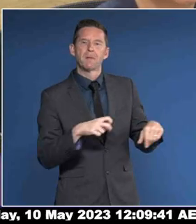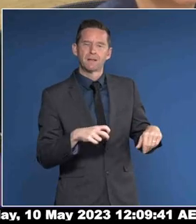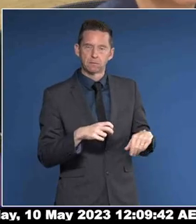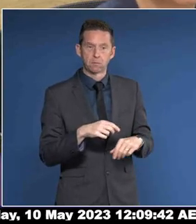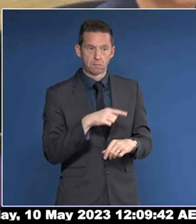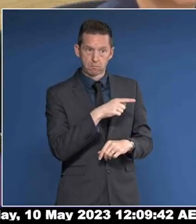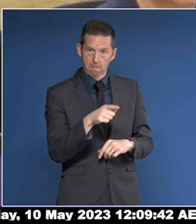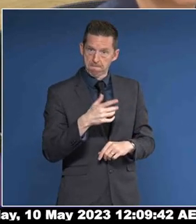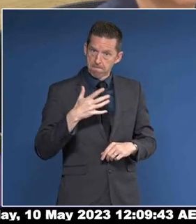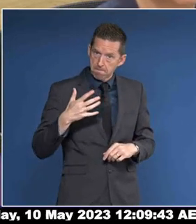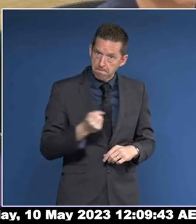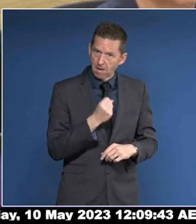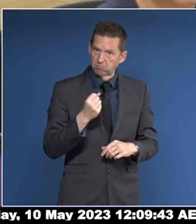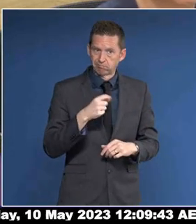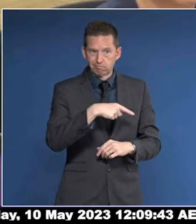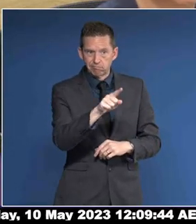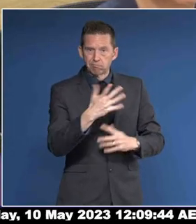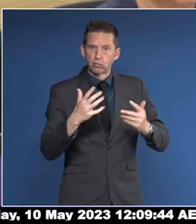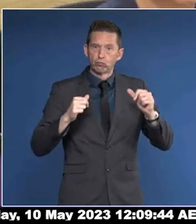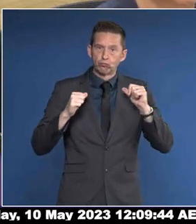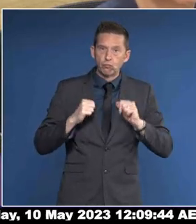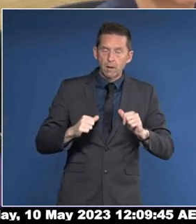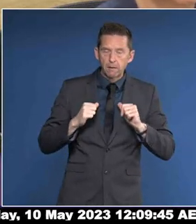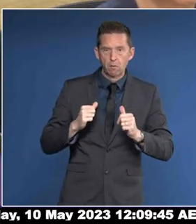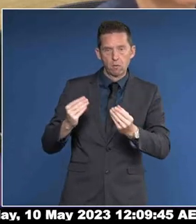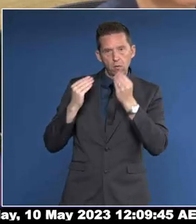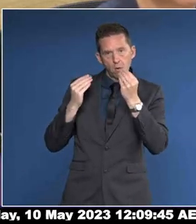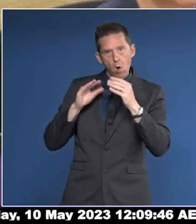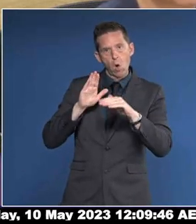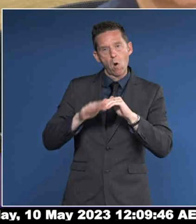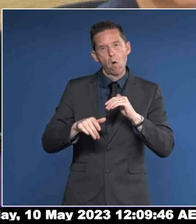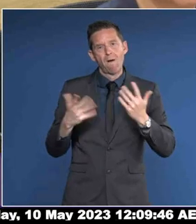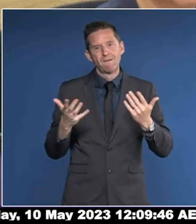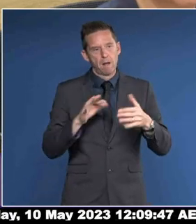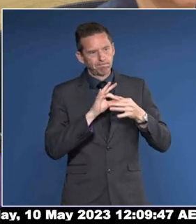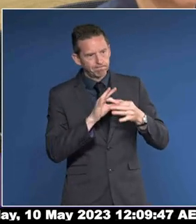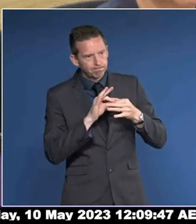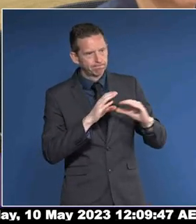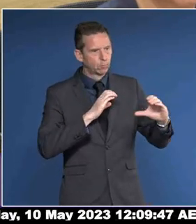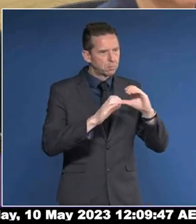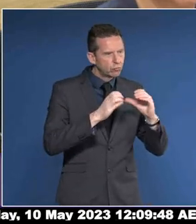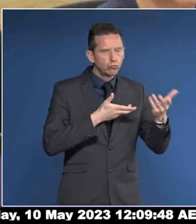undertake any training with respect to engagement and communication with people with